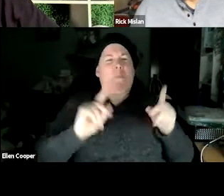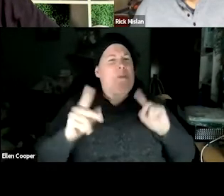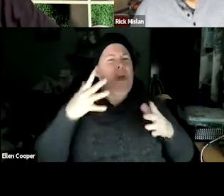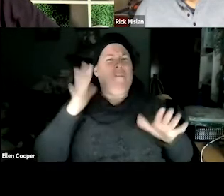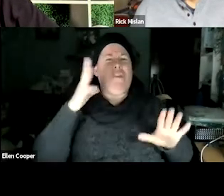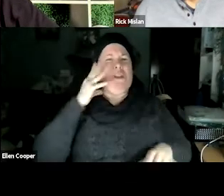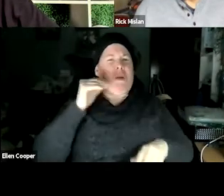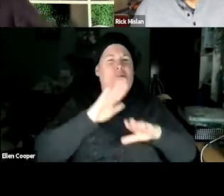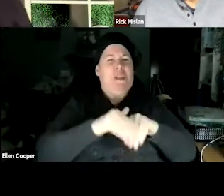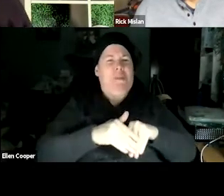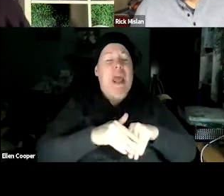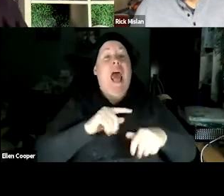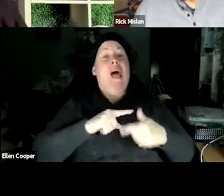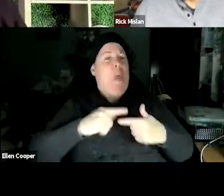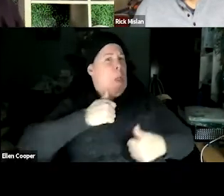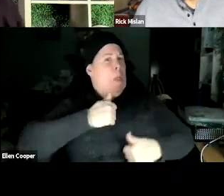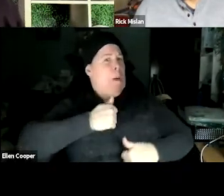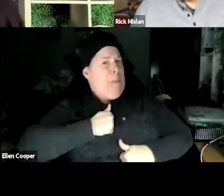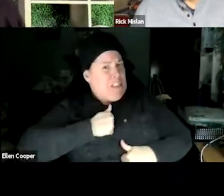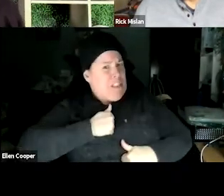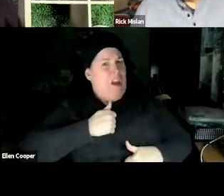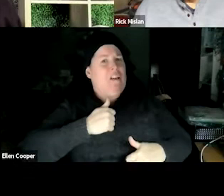and then the military started coming US foreign